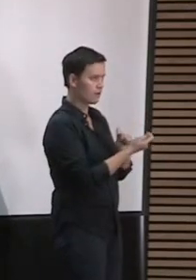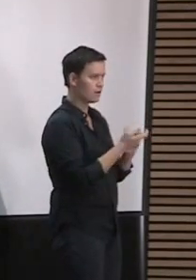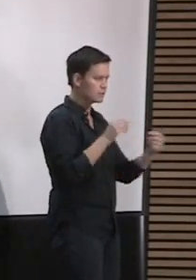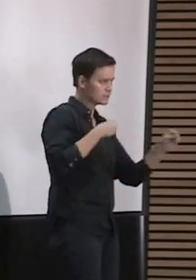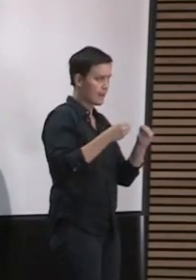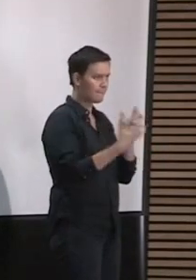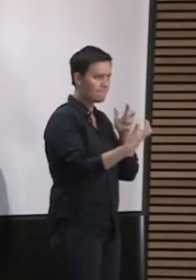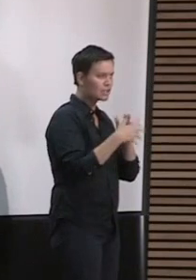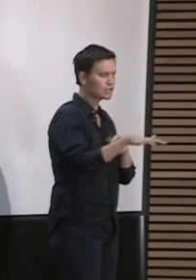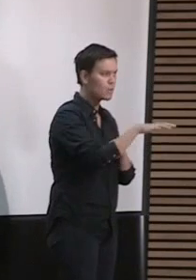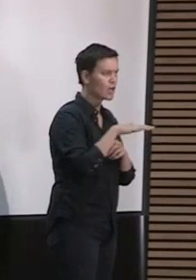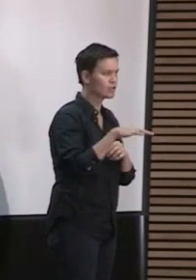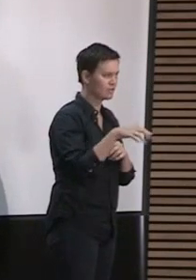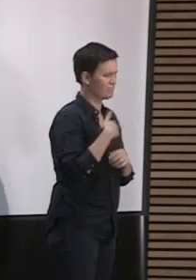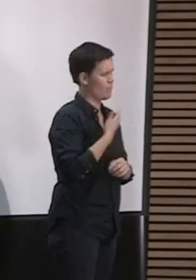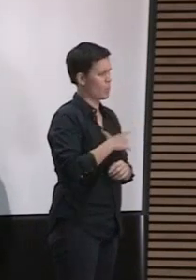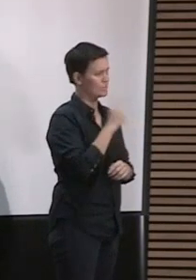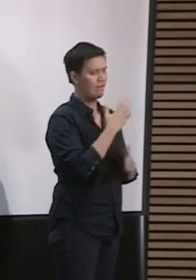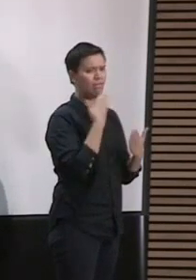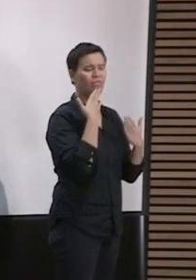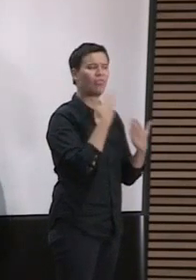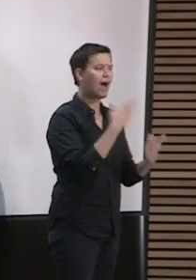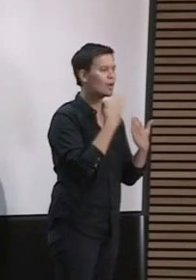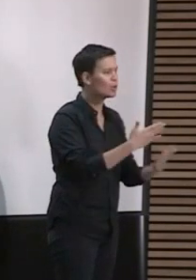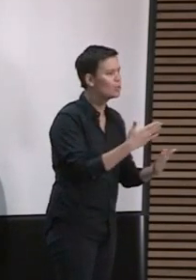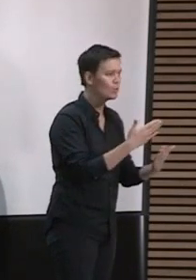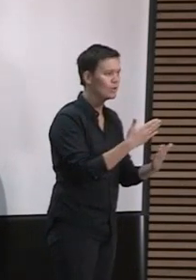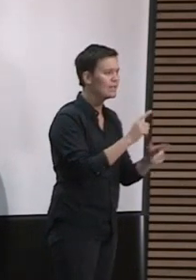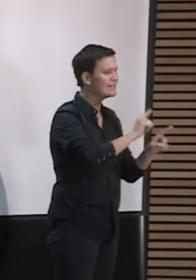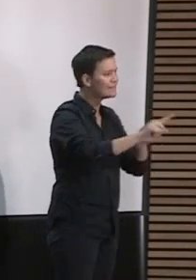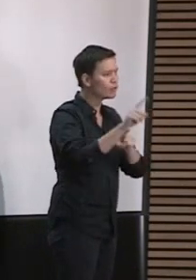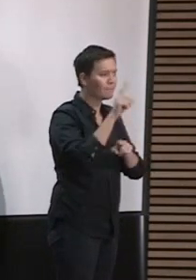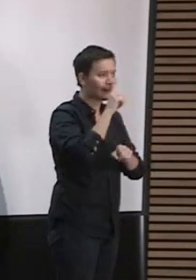our response has kept us at the leading edge of global